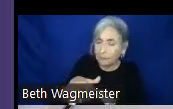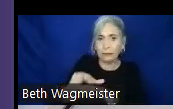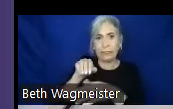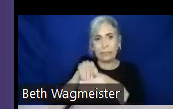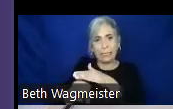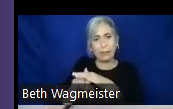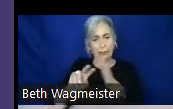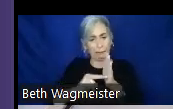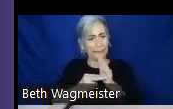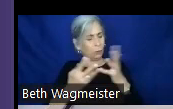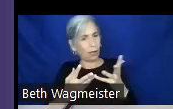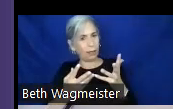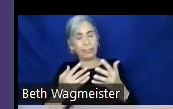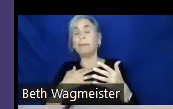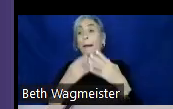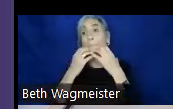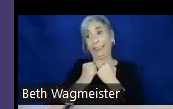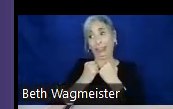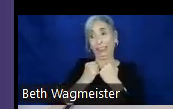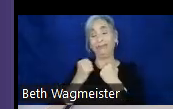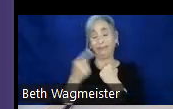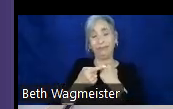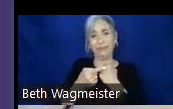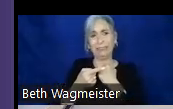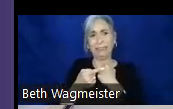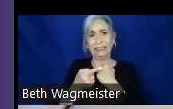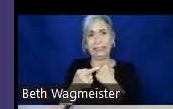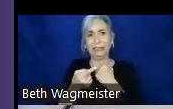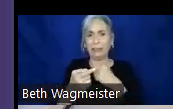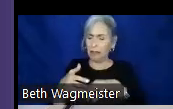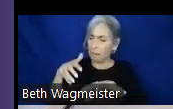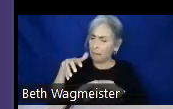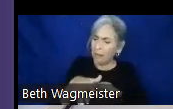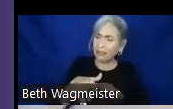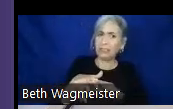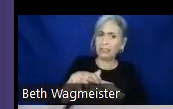have to admit it is a passion of mine. Can't we build in accessibility to our product so